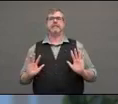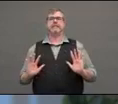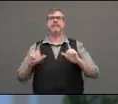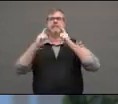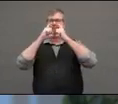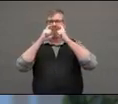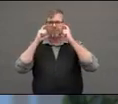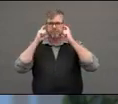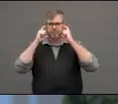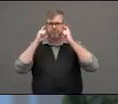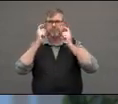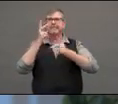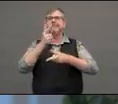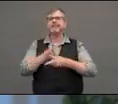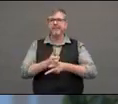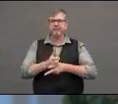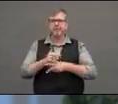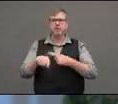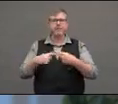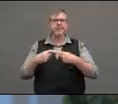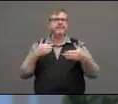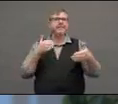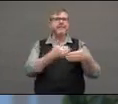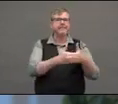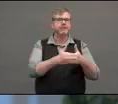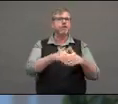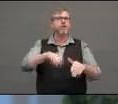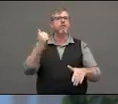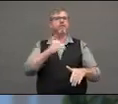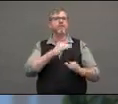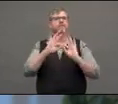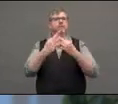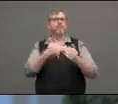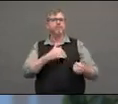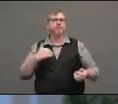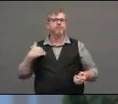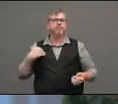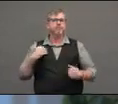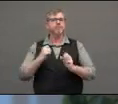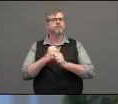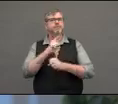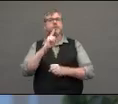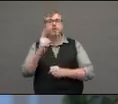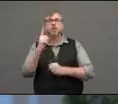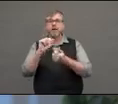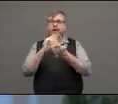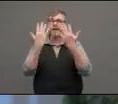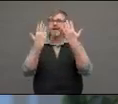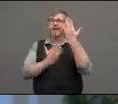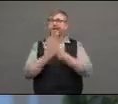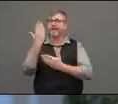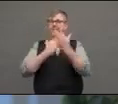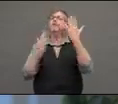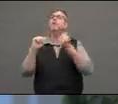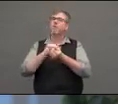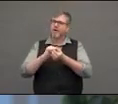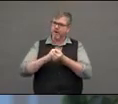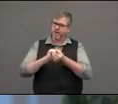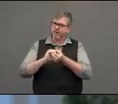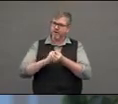when we're near other family members at risk making sure we wash our hands um changing our clothes um again it's